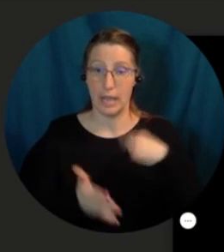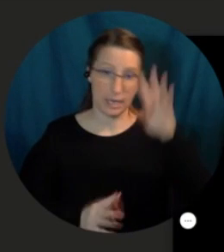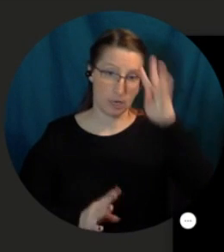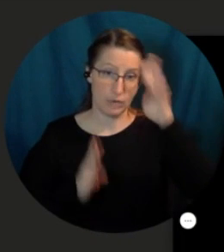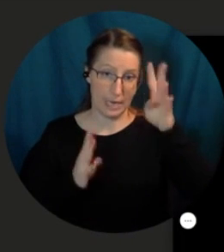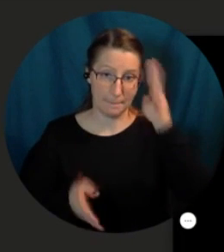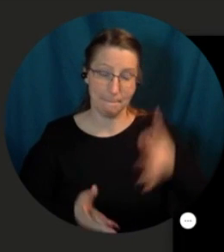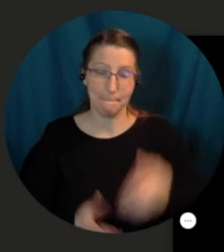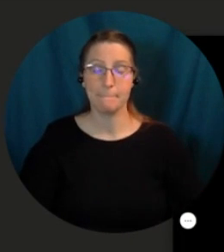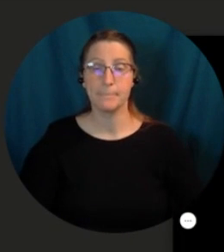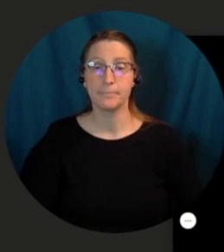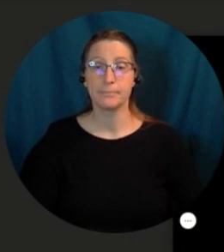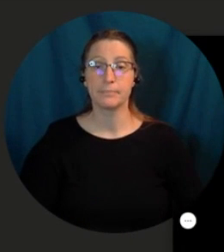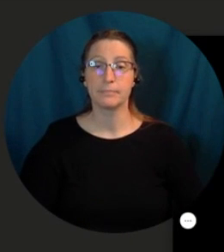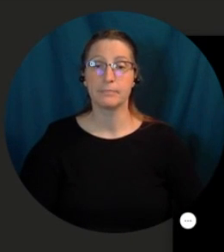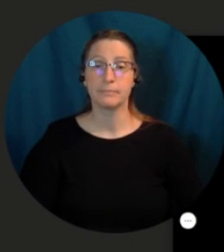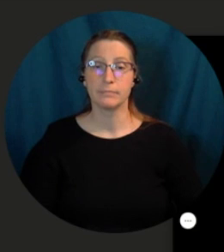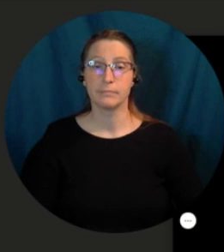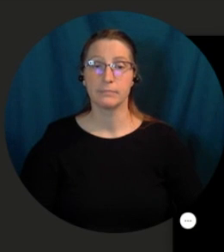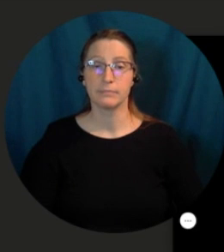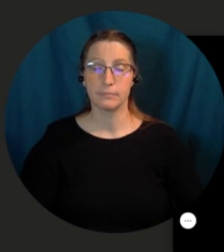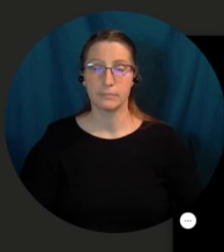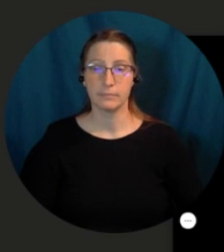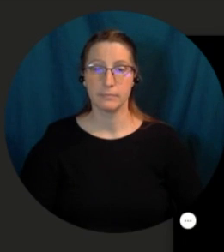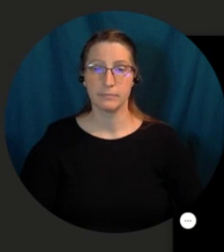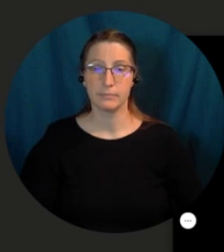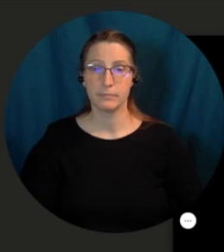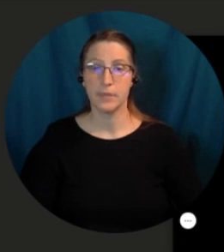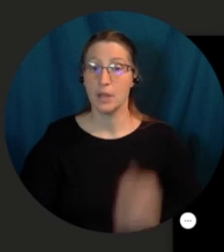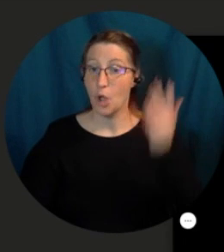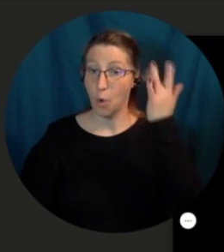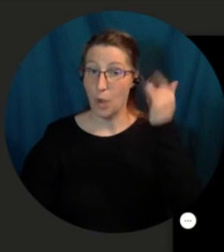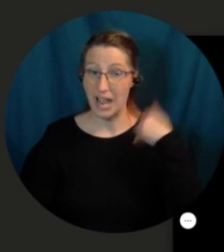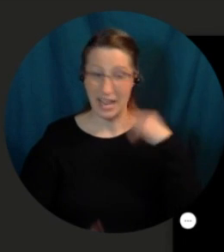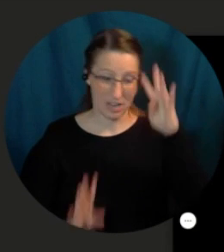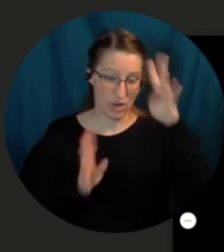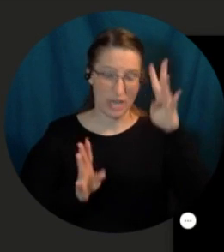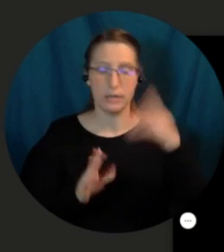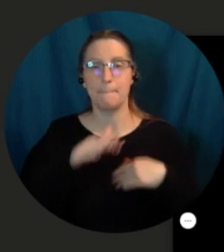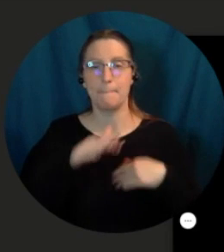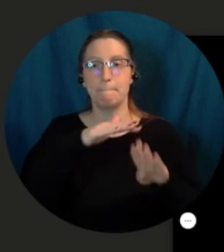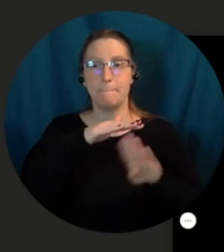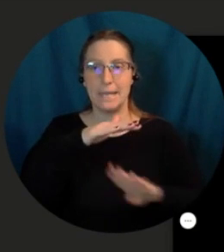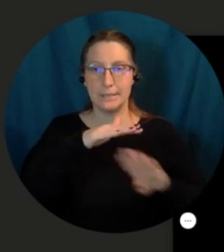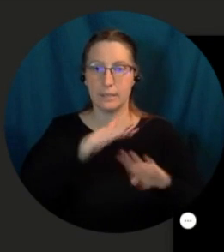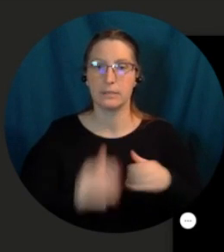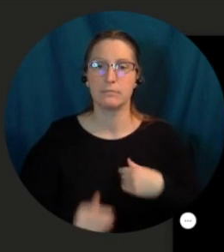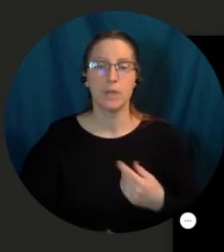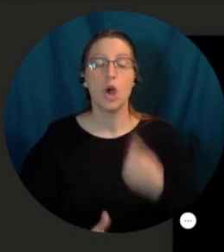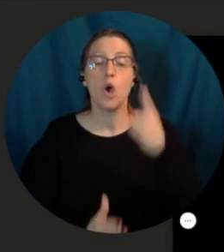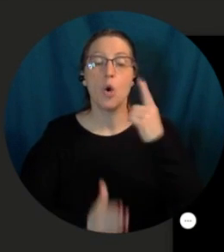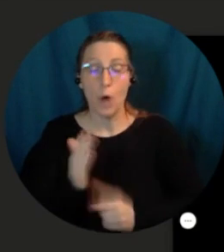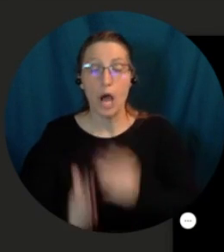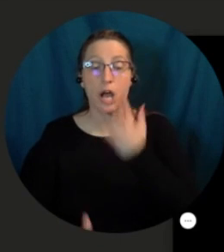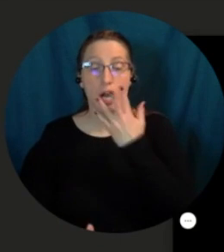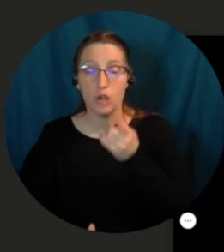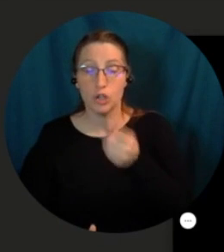because it was very basic. What color do you see? And he only wrote the color whatever color